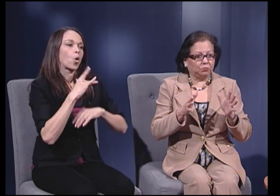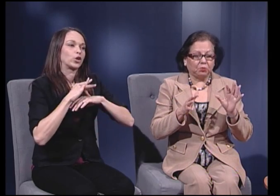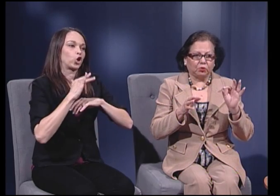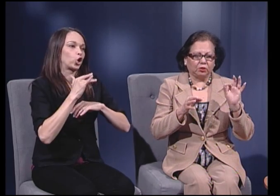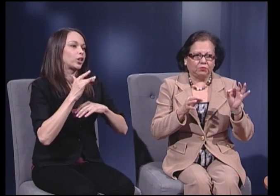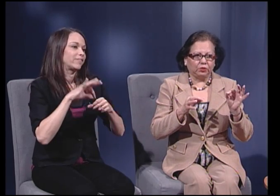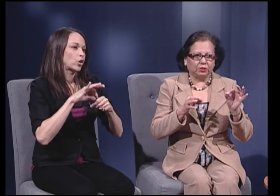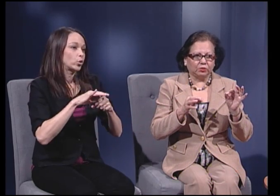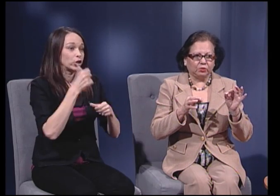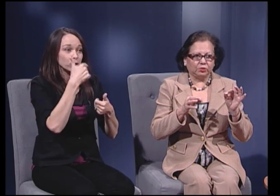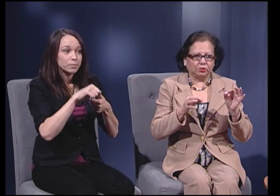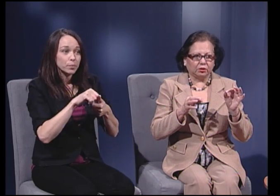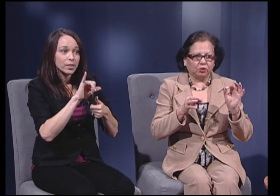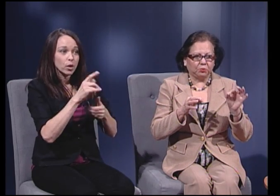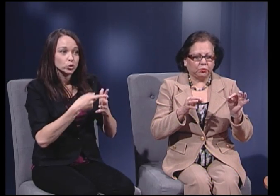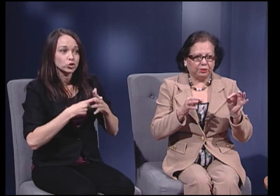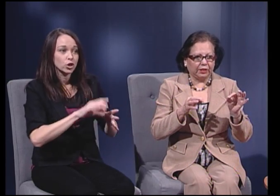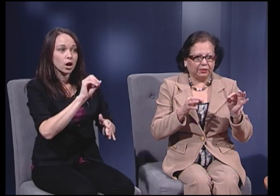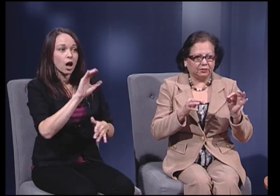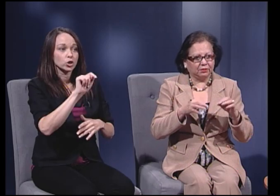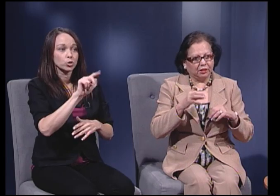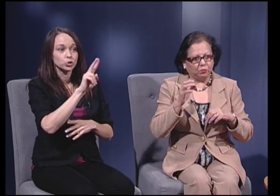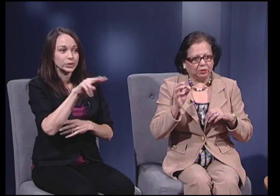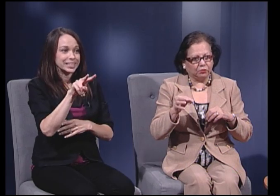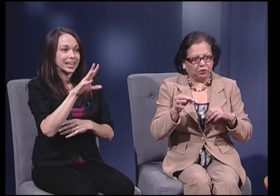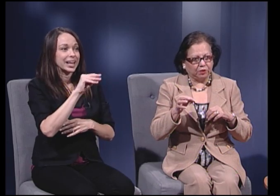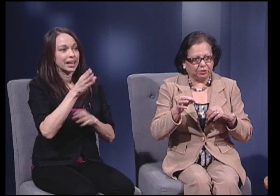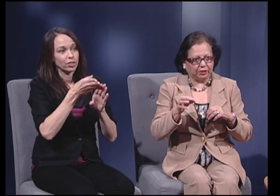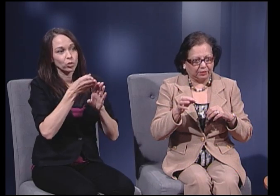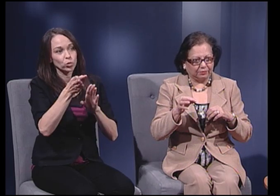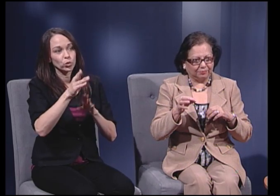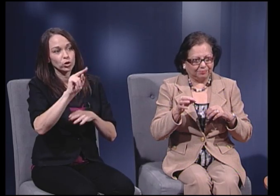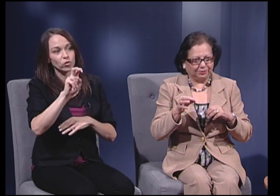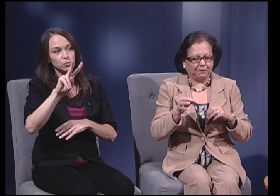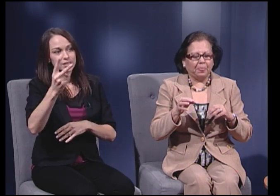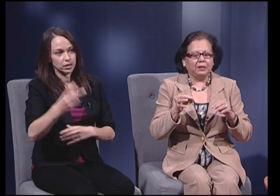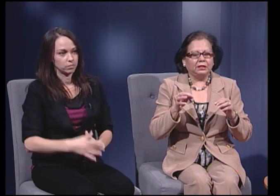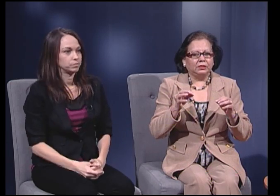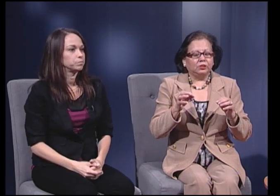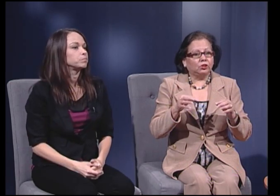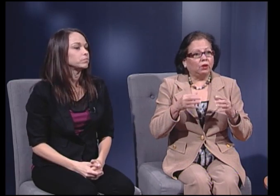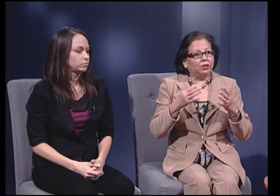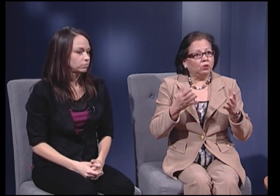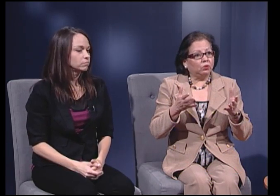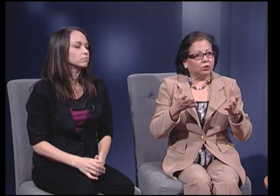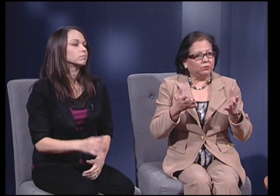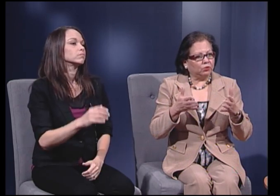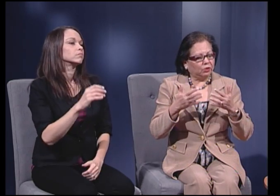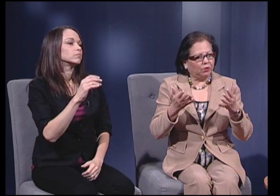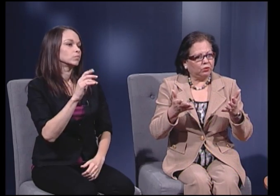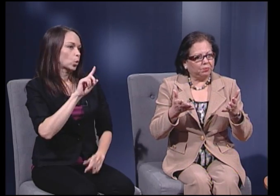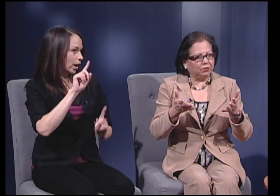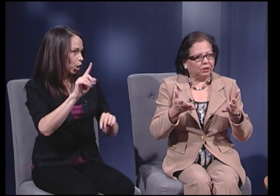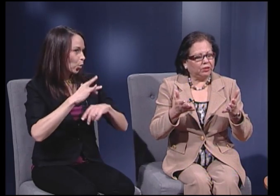Remember, early voting is going to start October 22nd and run through November 2nd, okay? So I go early vote, so I vote in Bexar County.